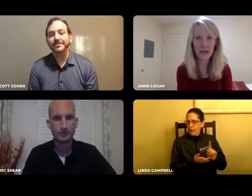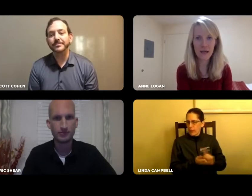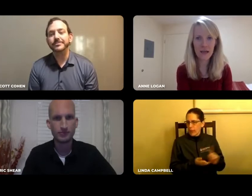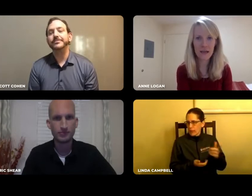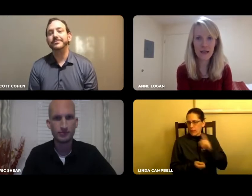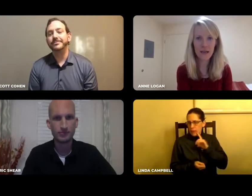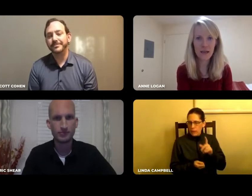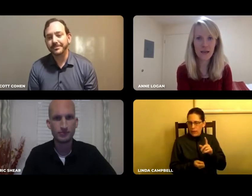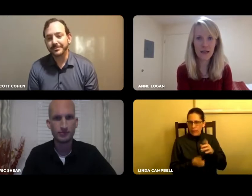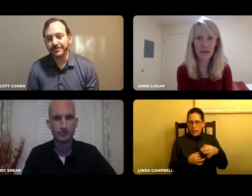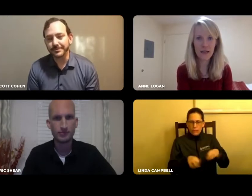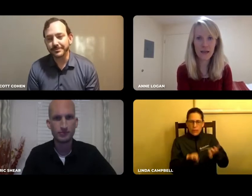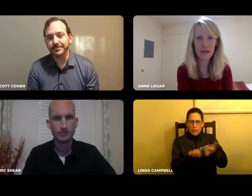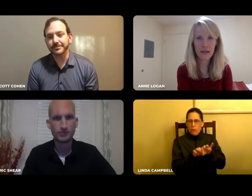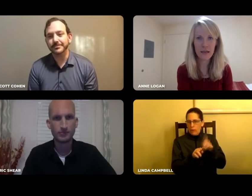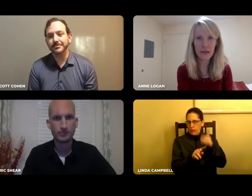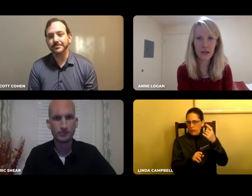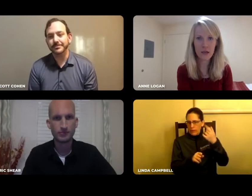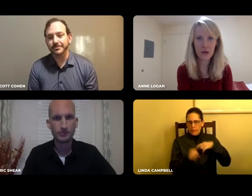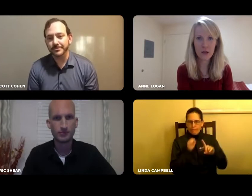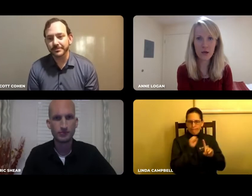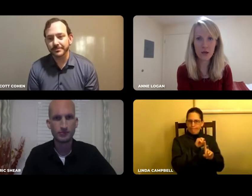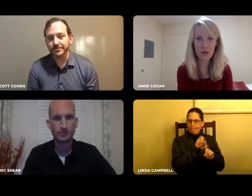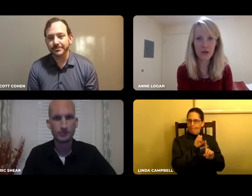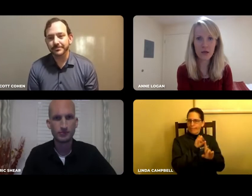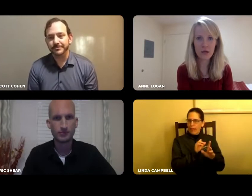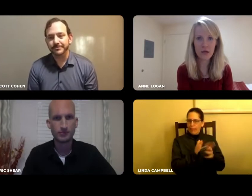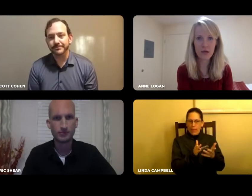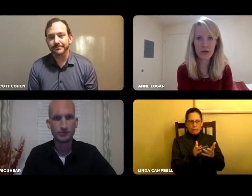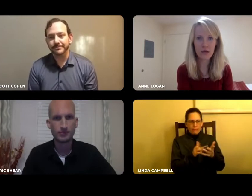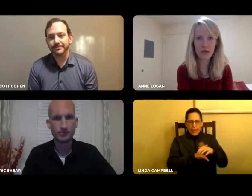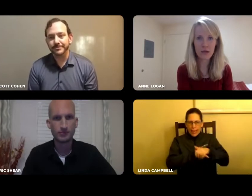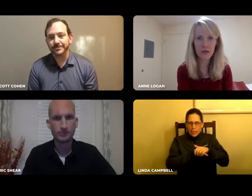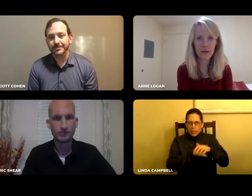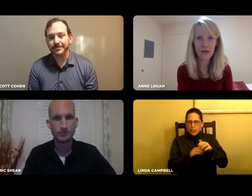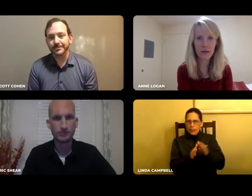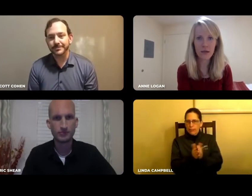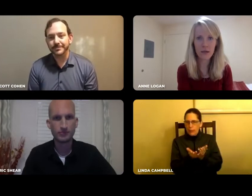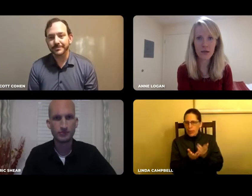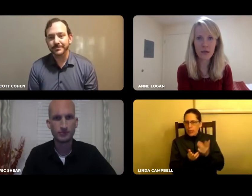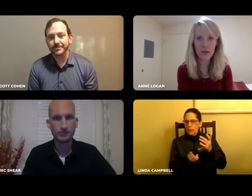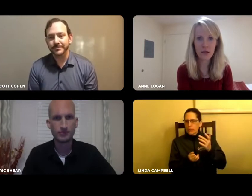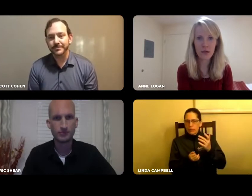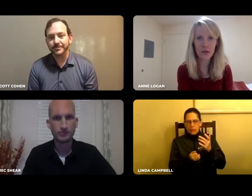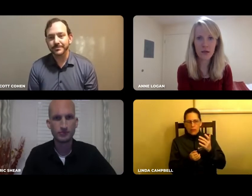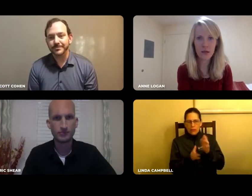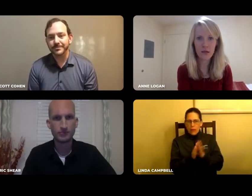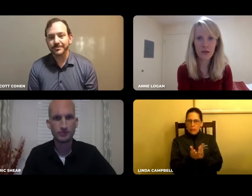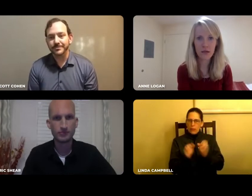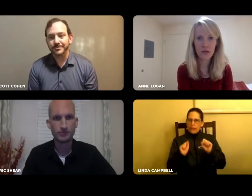We also went to the library all the time. I was exposed to English and questions